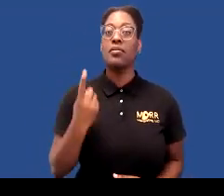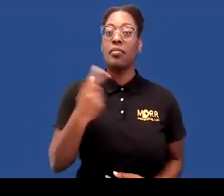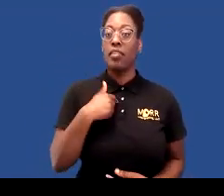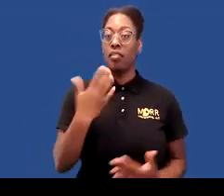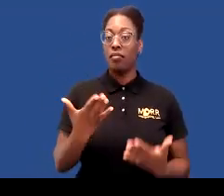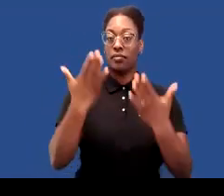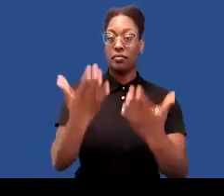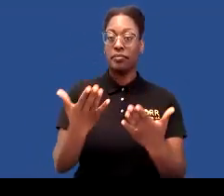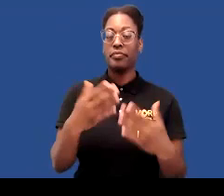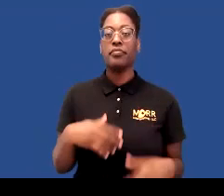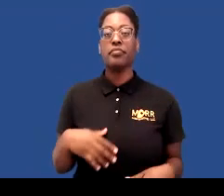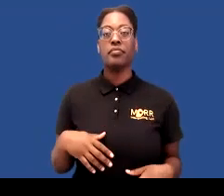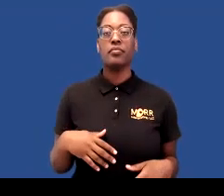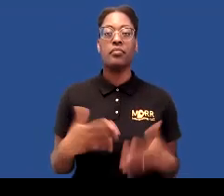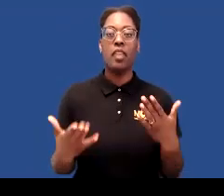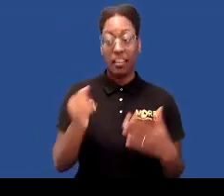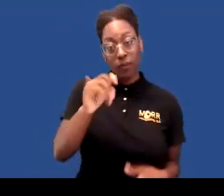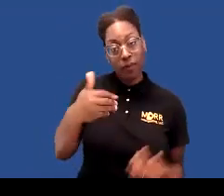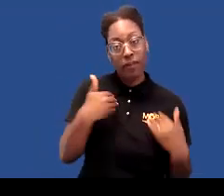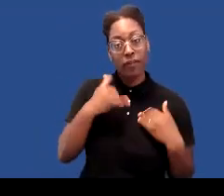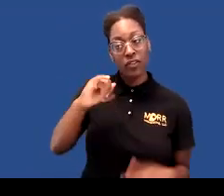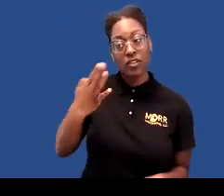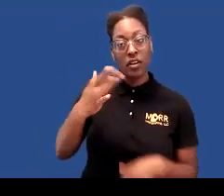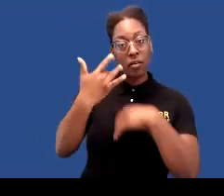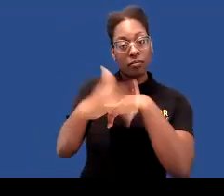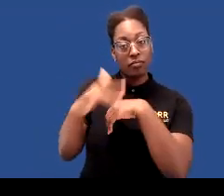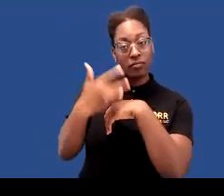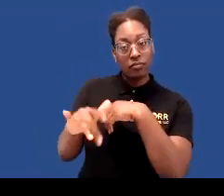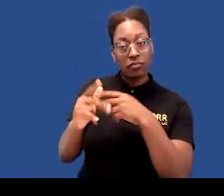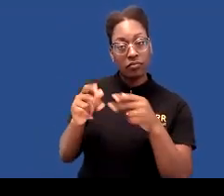so if you have like job openings available, maybe trying to talk to